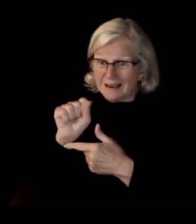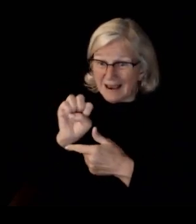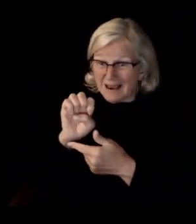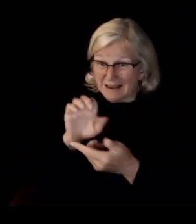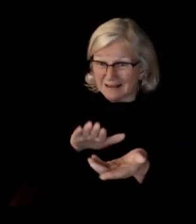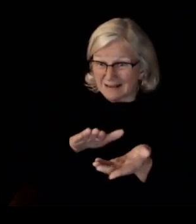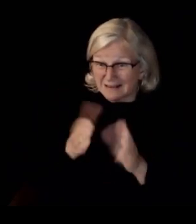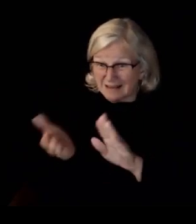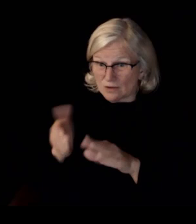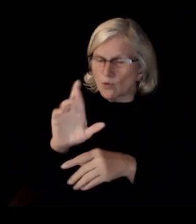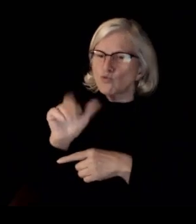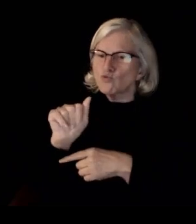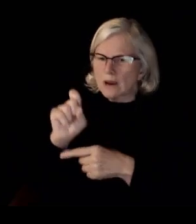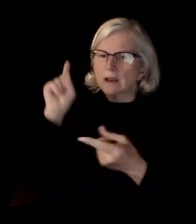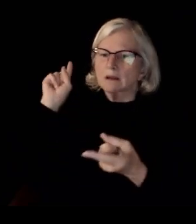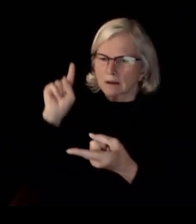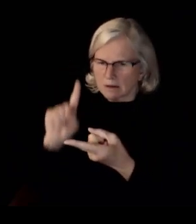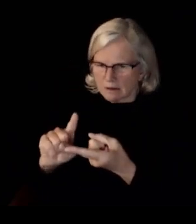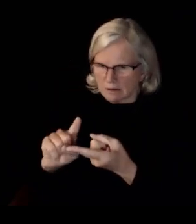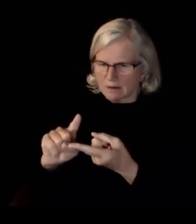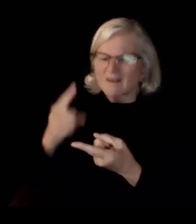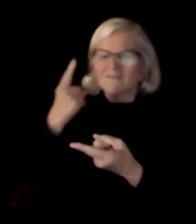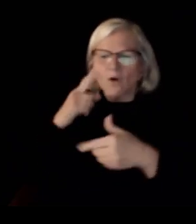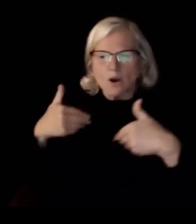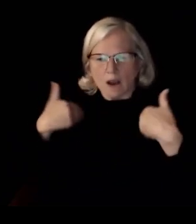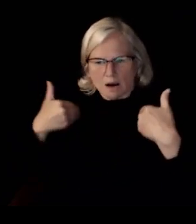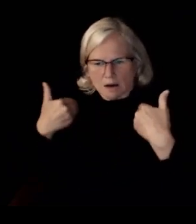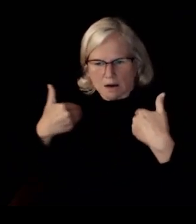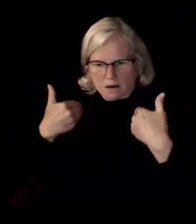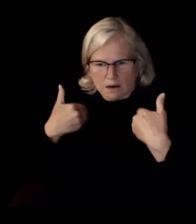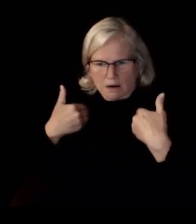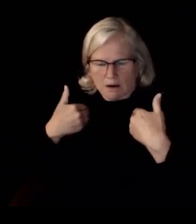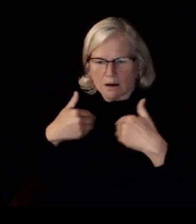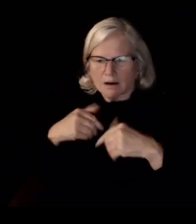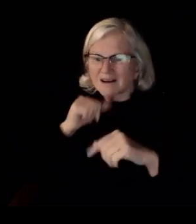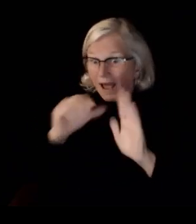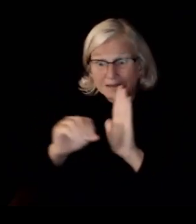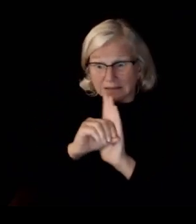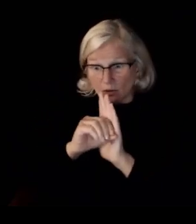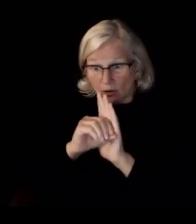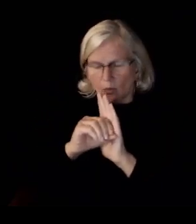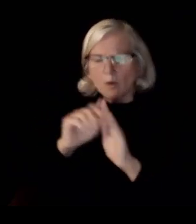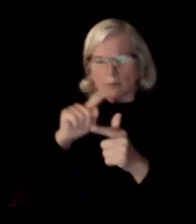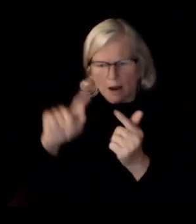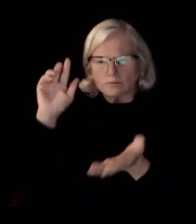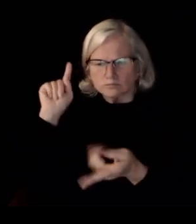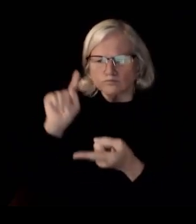seen very serious health impacts in younger people even without any known pre-existing